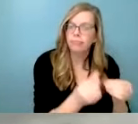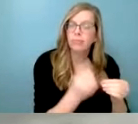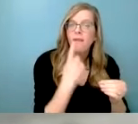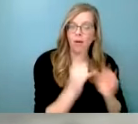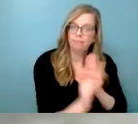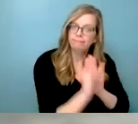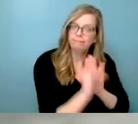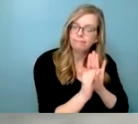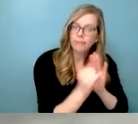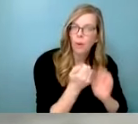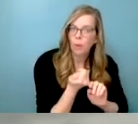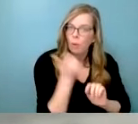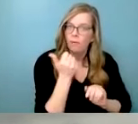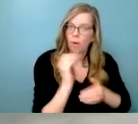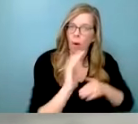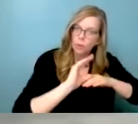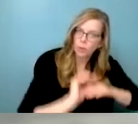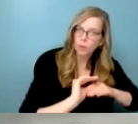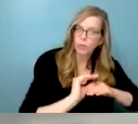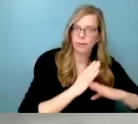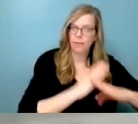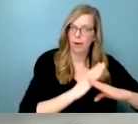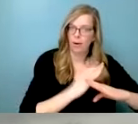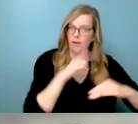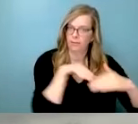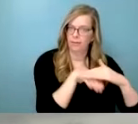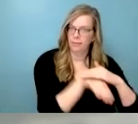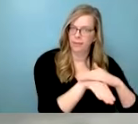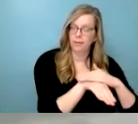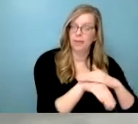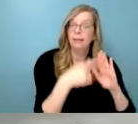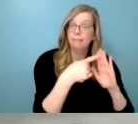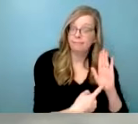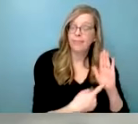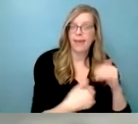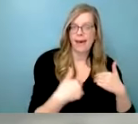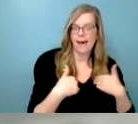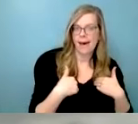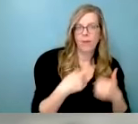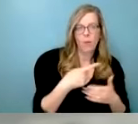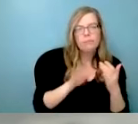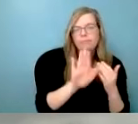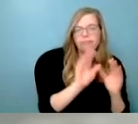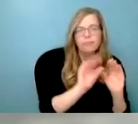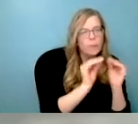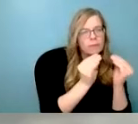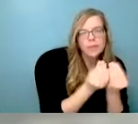to accessibility the document lists the measures in place to ensure your organization assesses